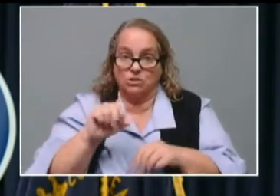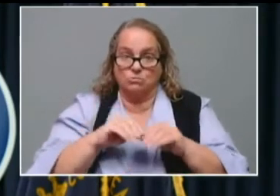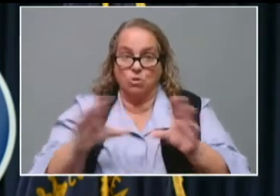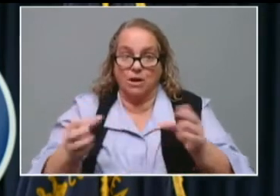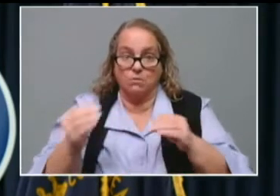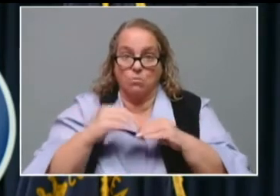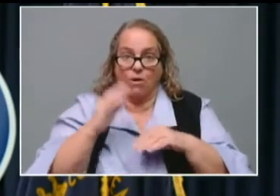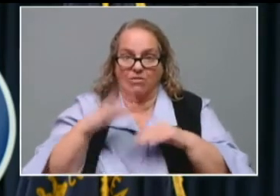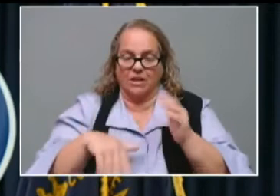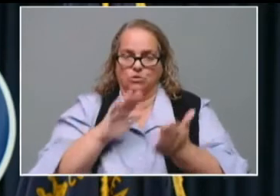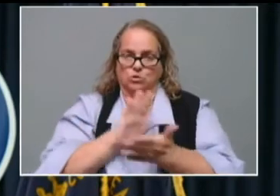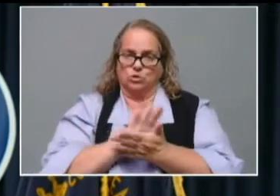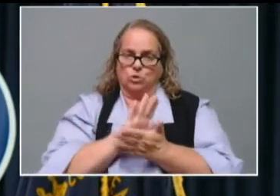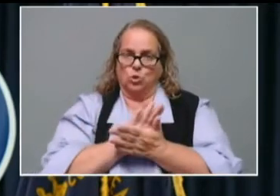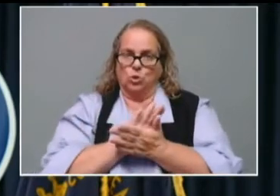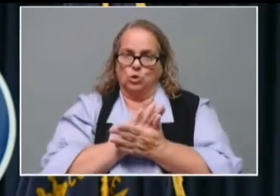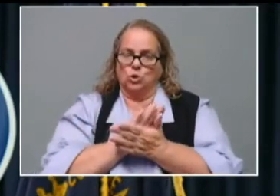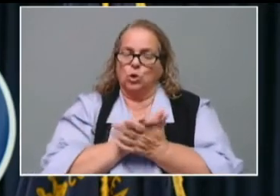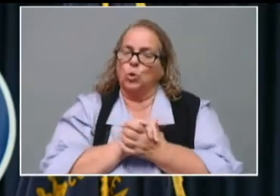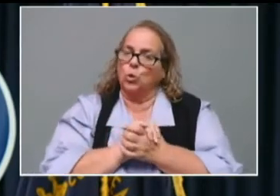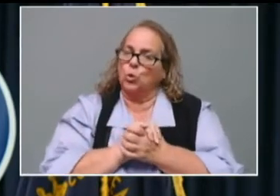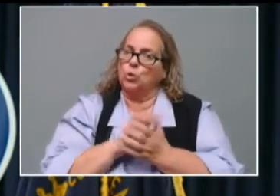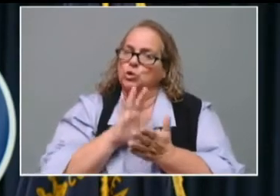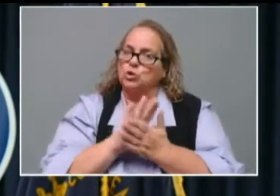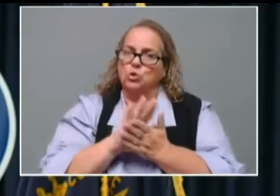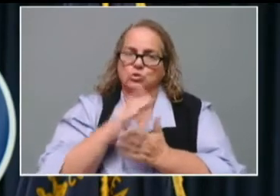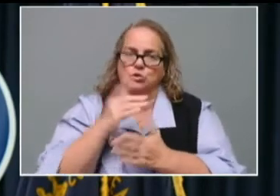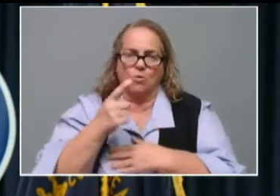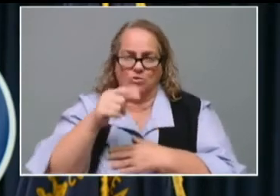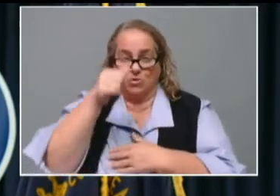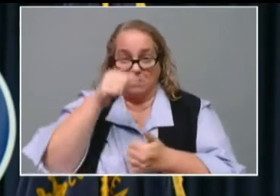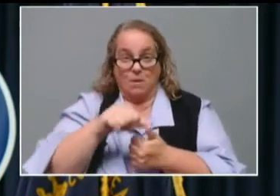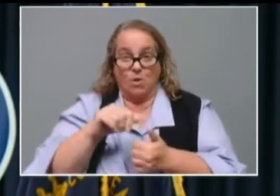Look back at what we used to do with the flu and how we would address it.